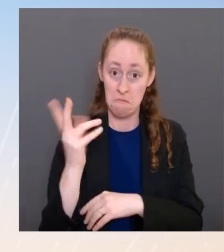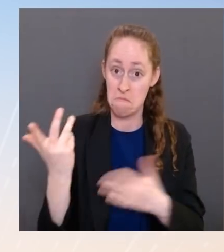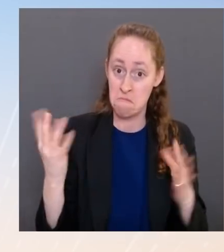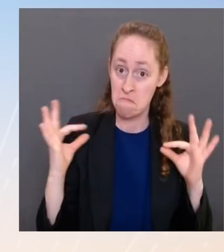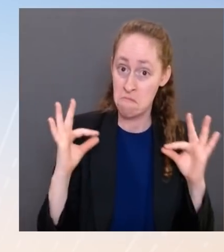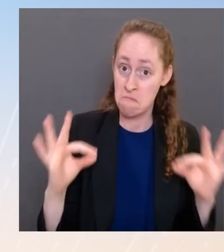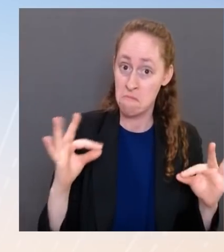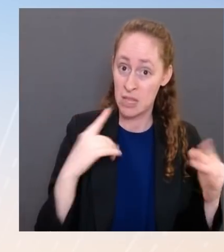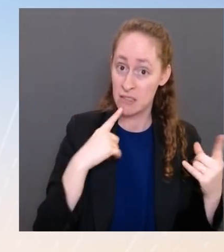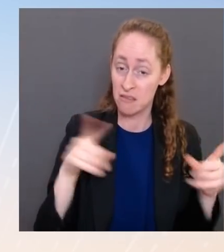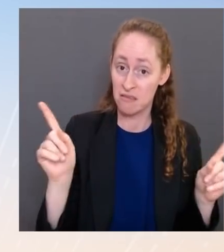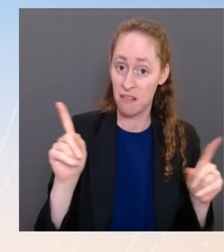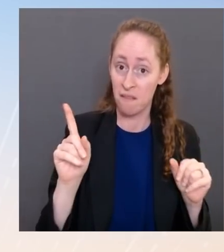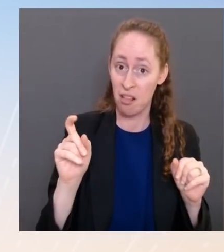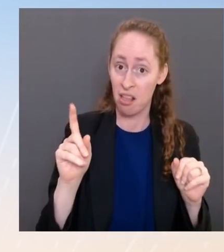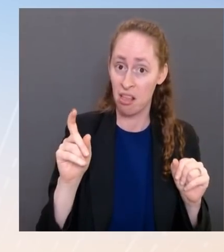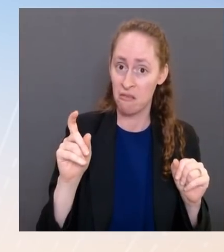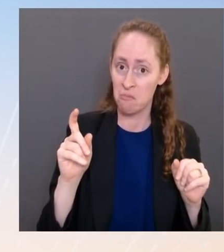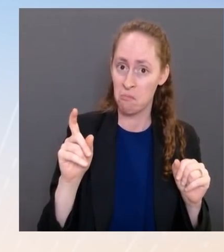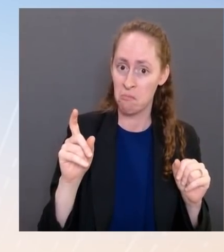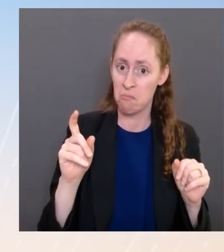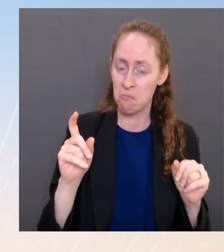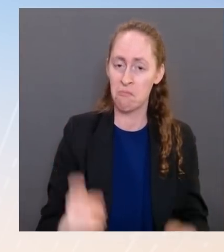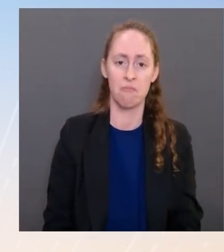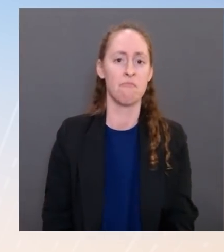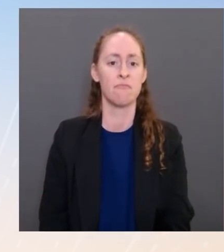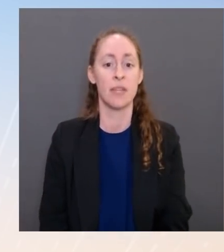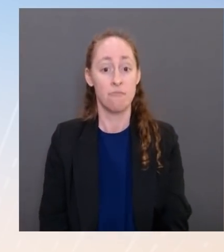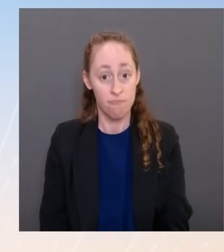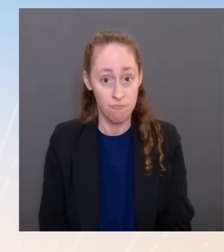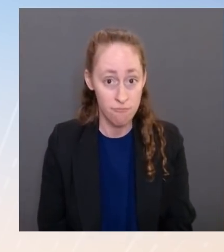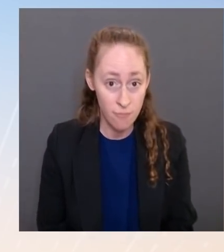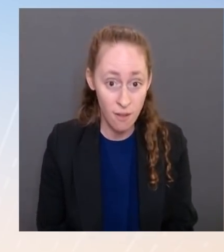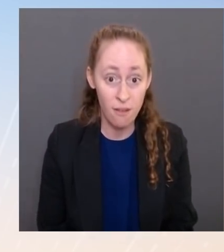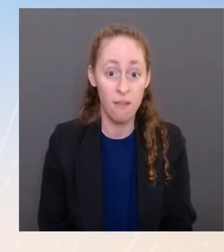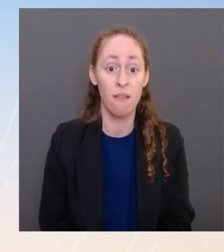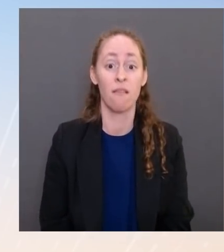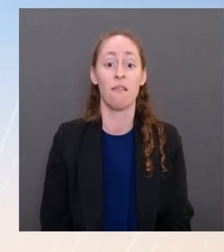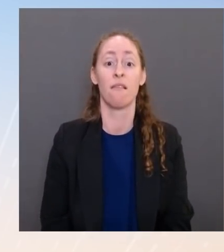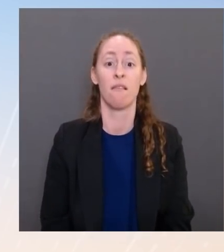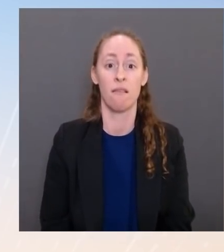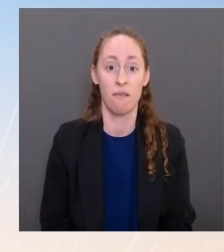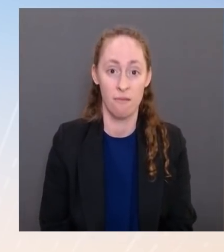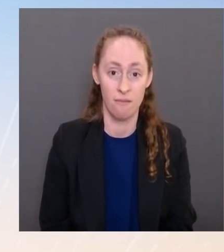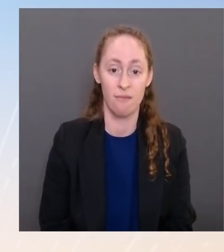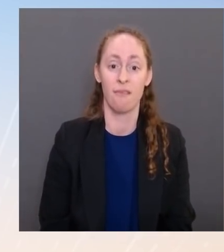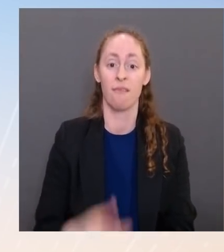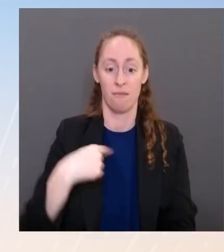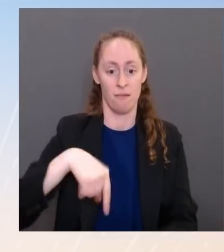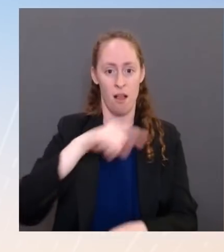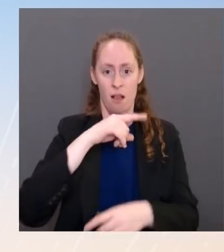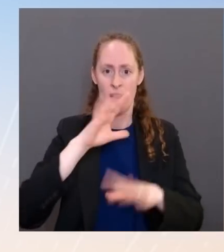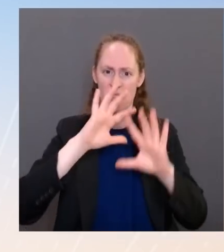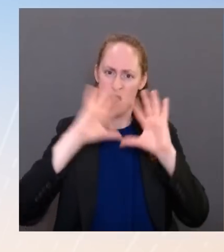historic release ever by the global community, so I would say that's pretty successful. In terms of the status of when the releases would happen,